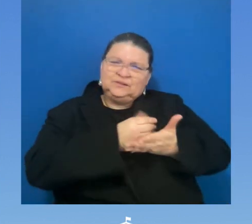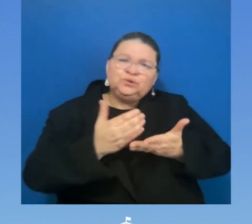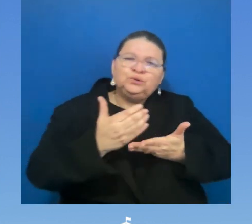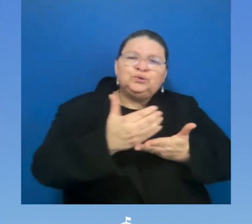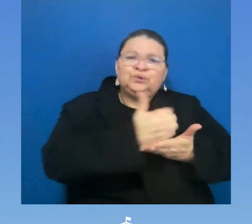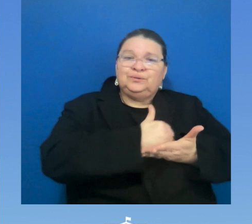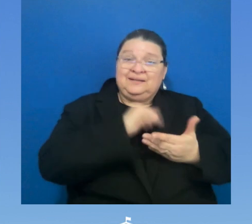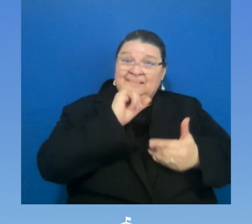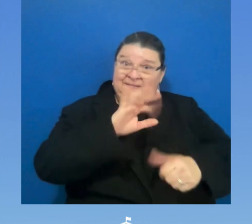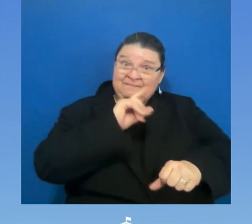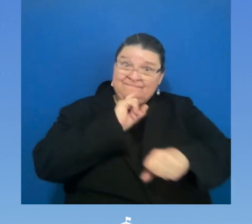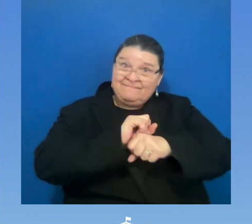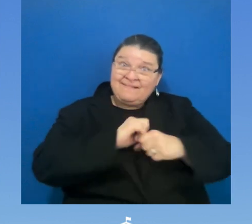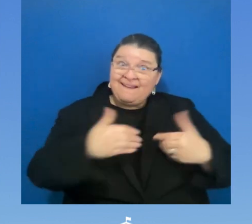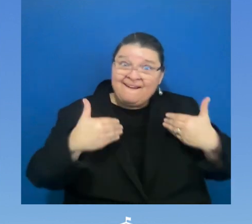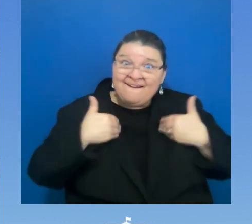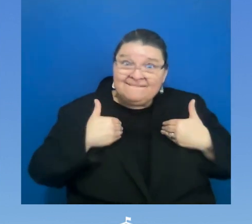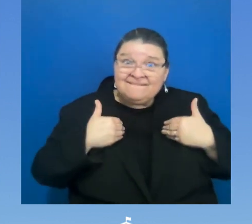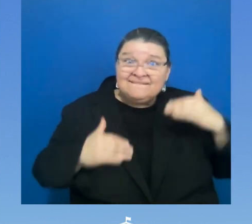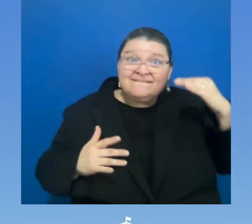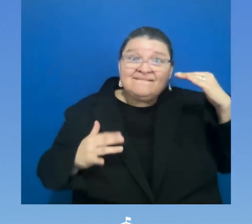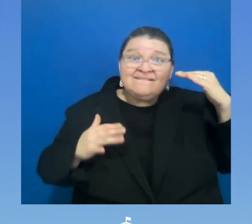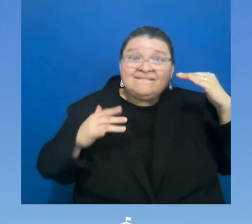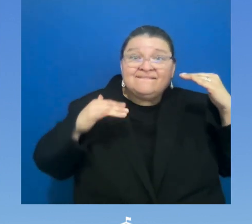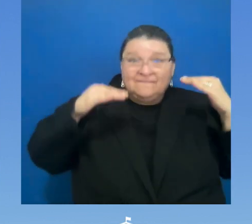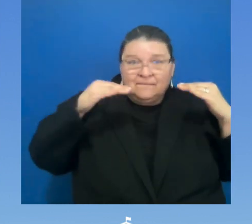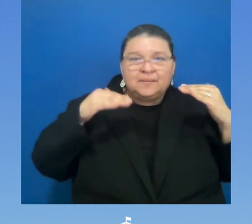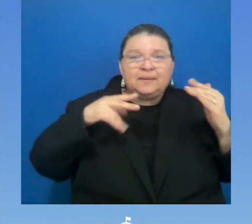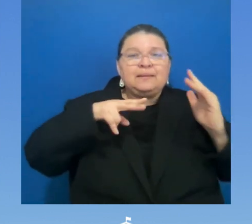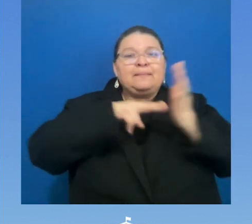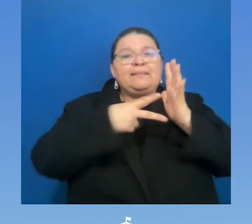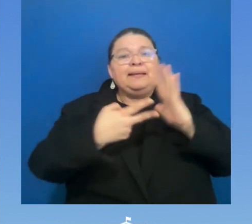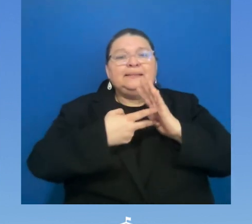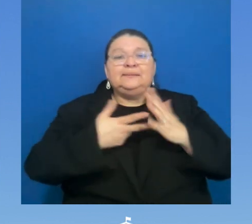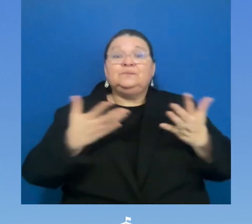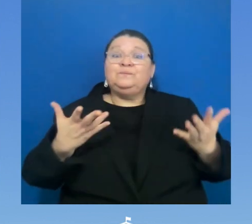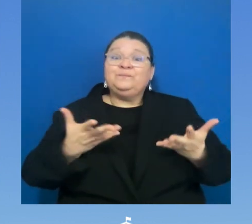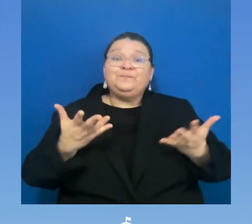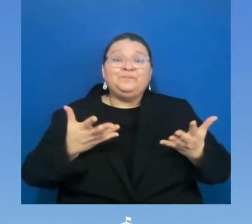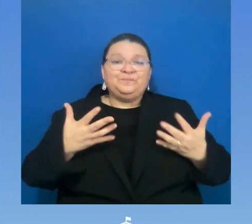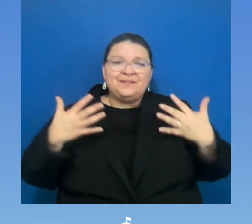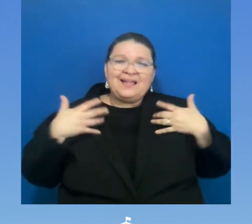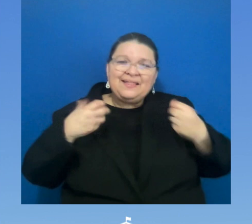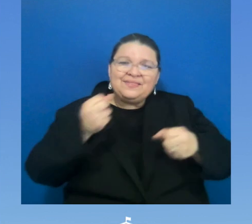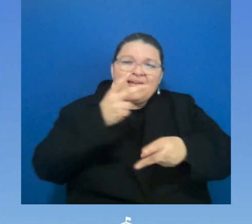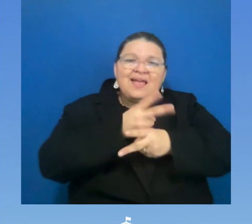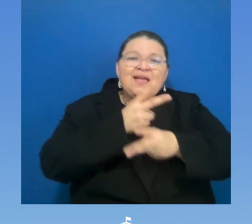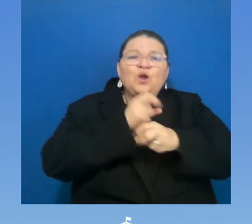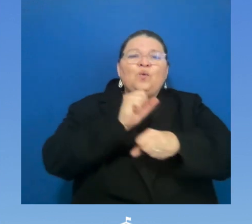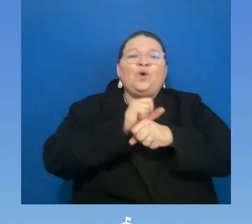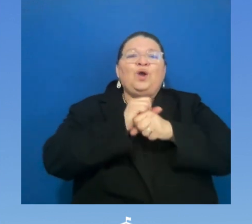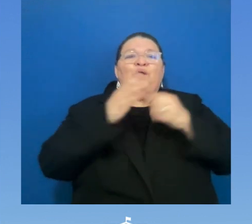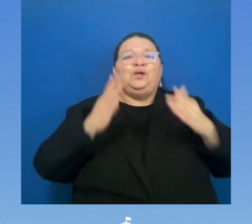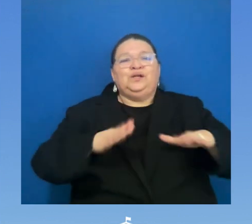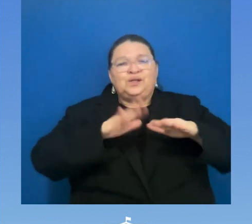waitress, health care aide and so many other low paid workers put food on the table,